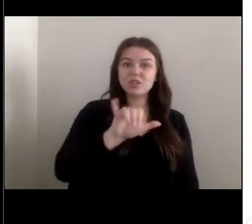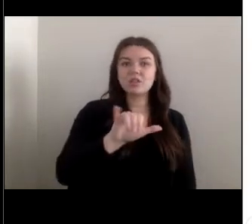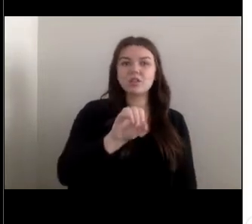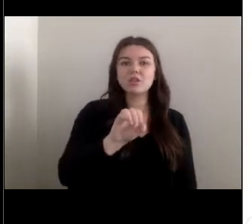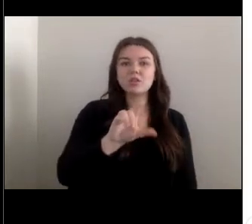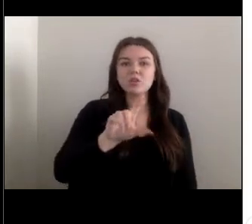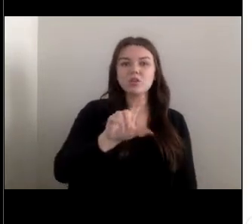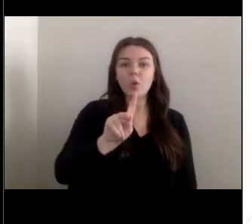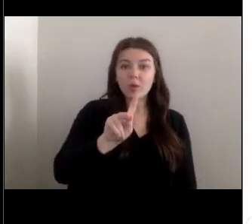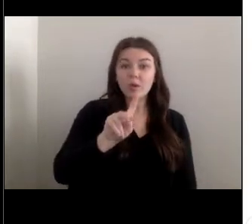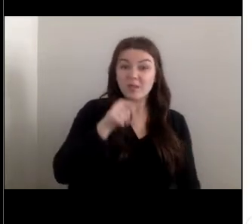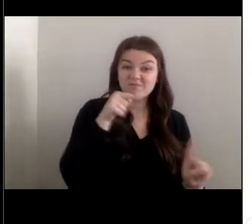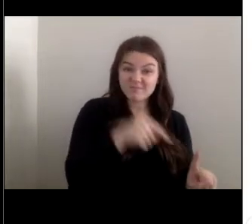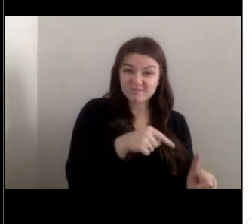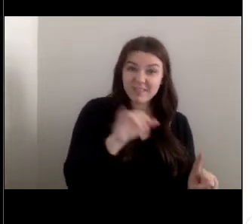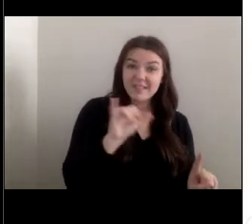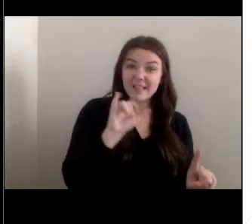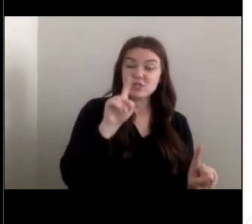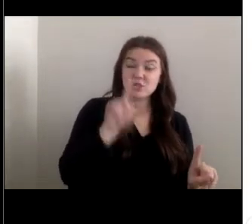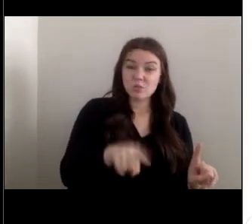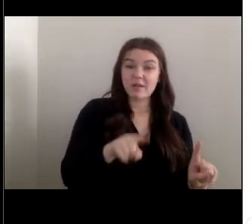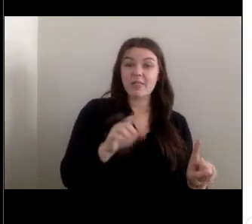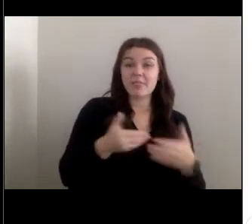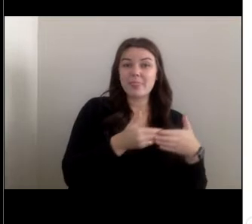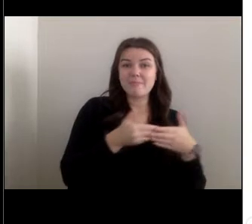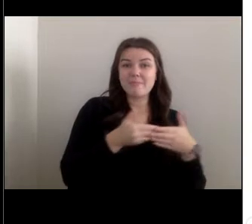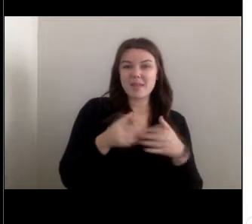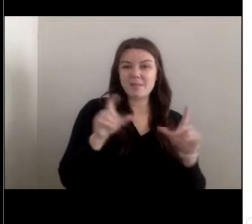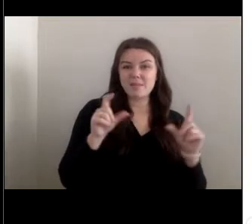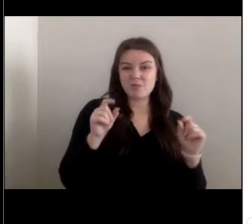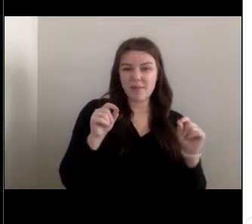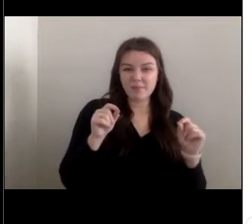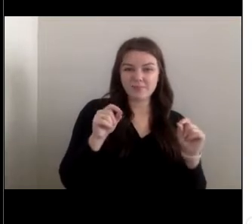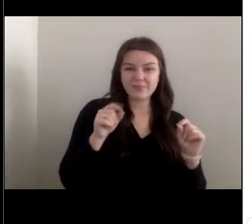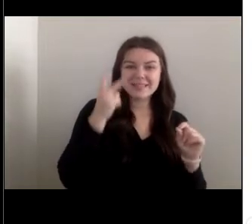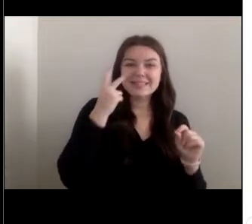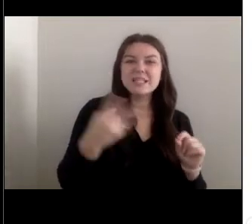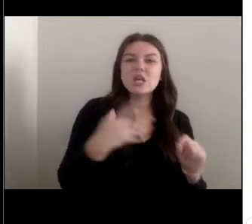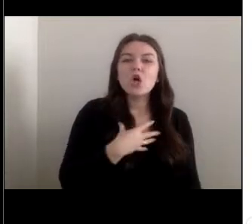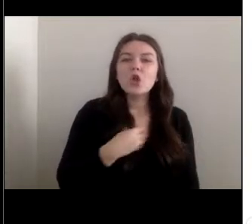And that's where that little embryo, which is that little white shape in the middle of the egg,